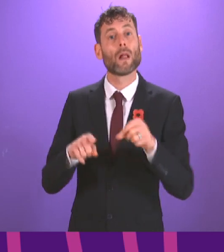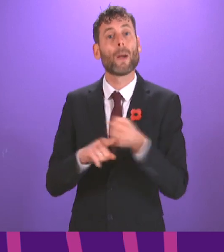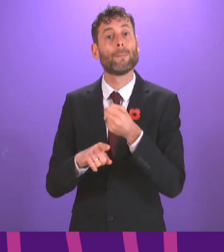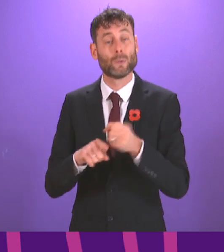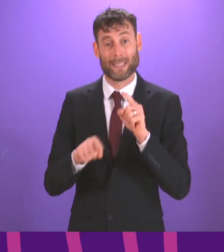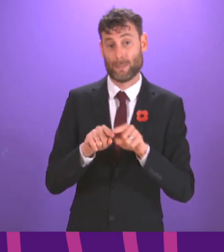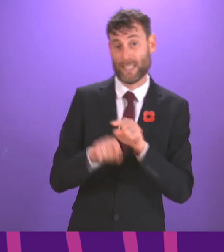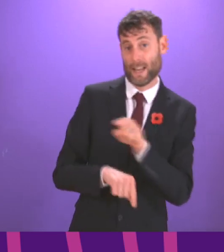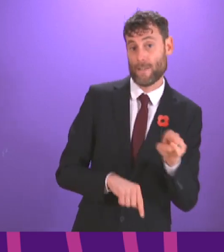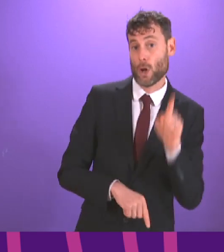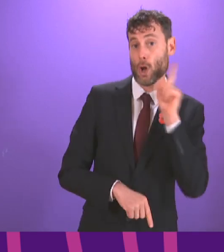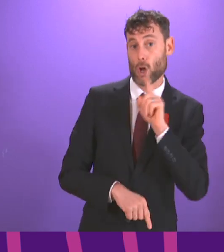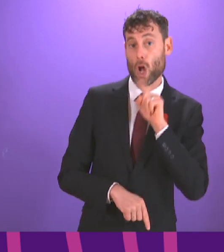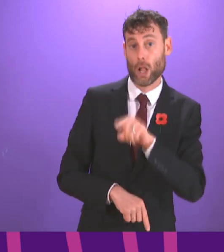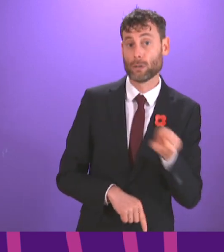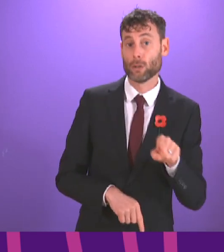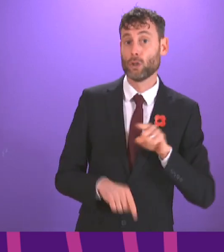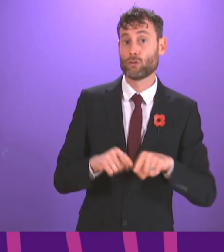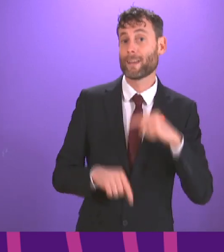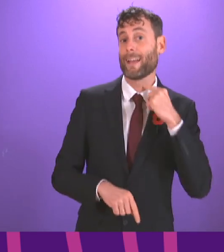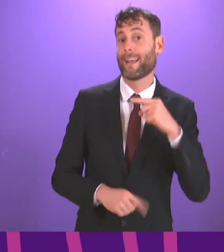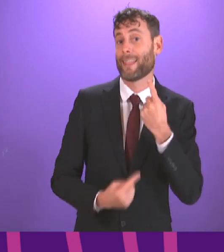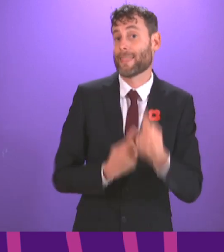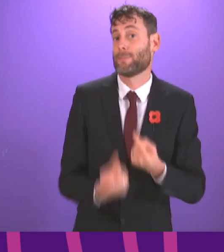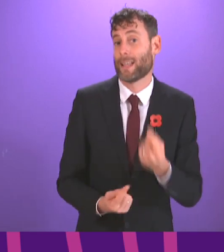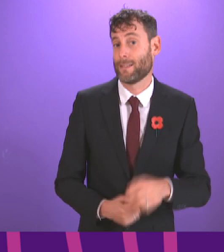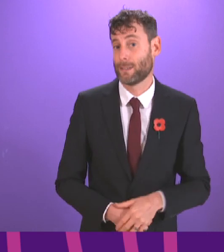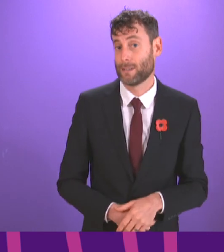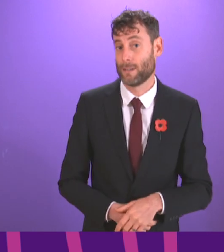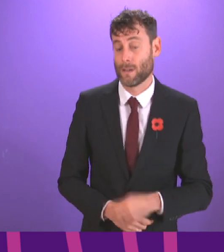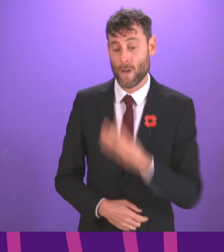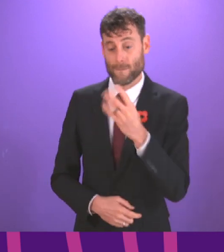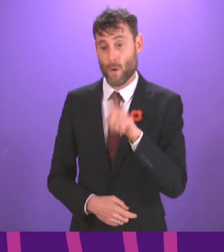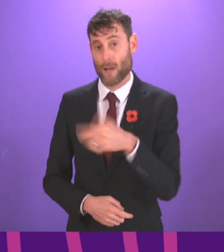girls—attempted suicide. It is worrying that four out of five boys and a quarter of